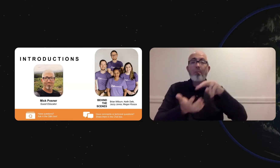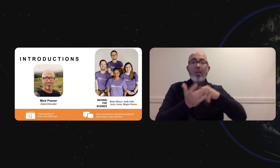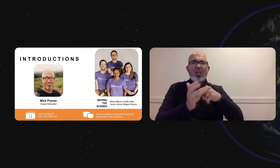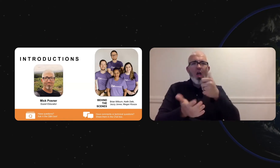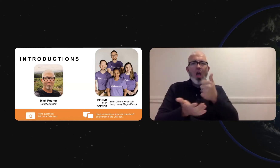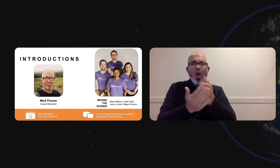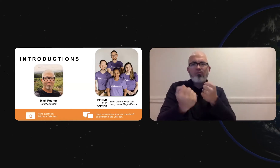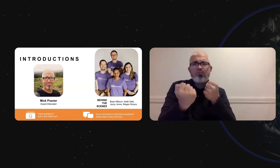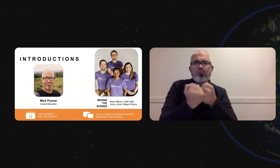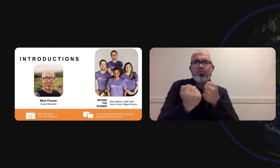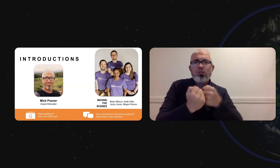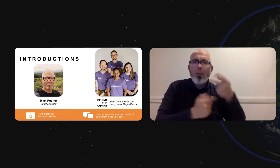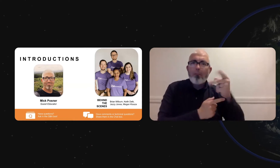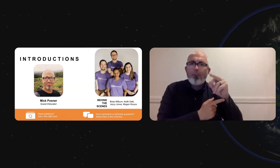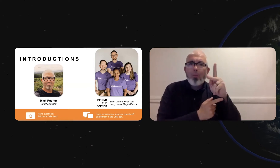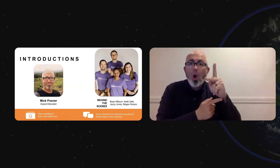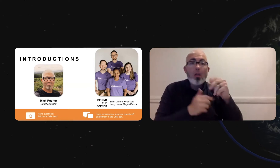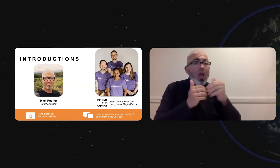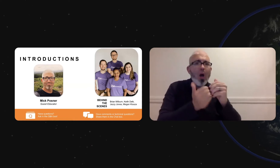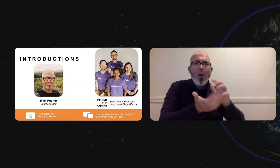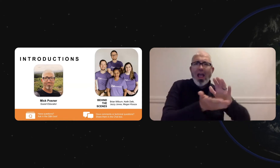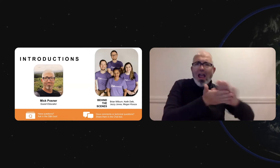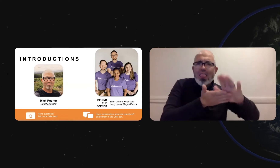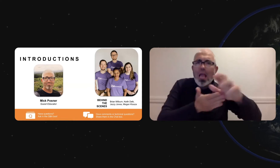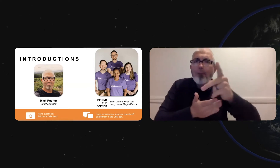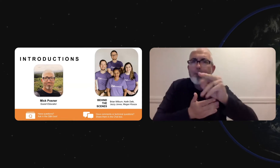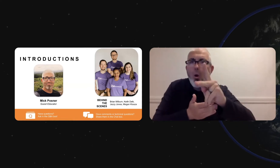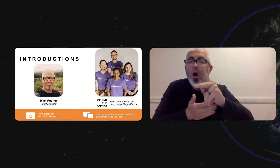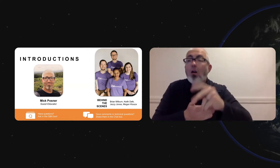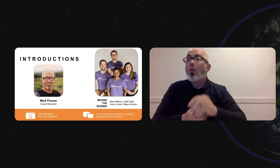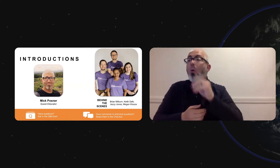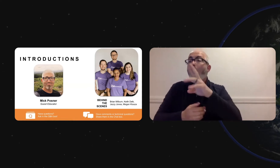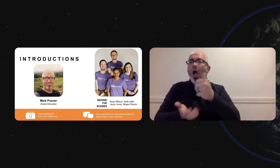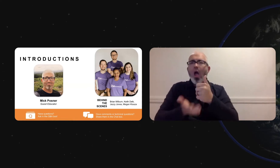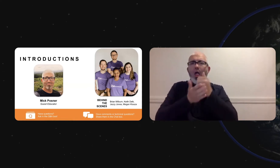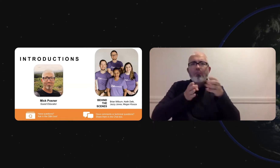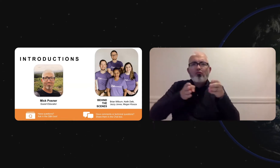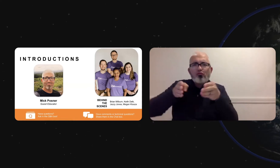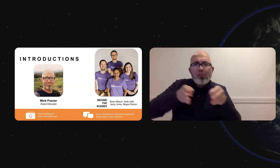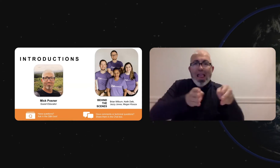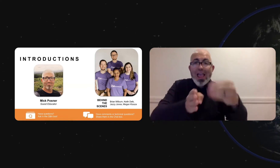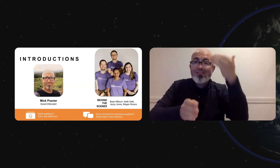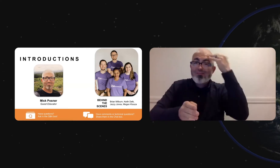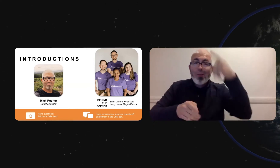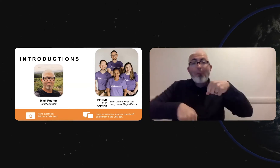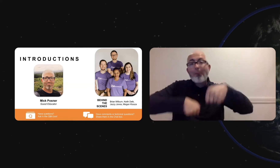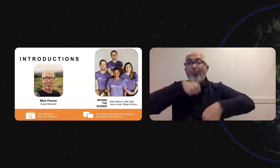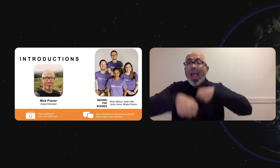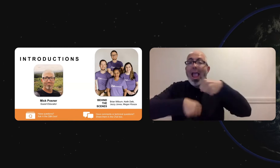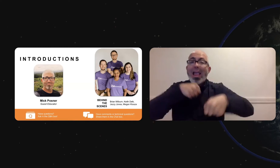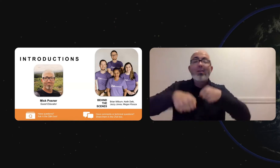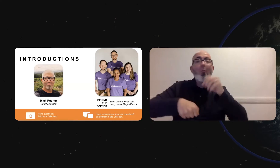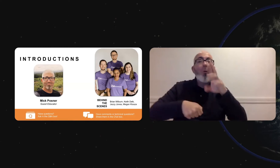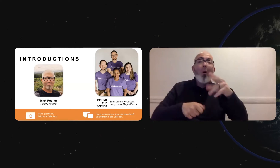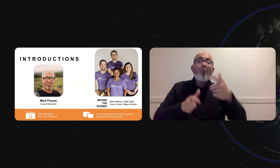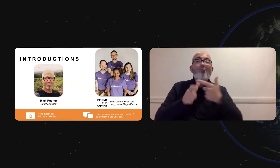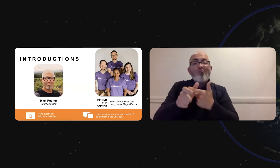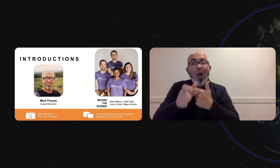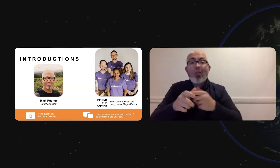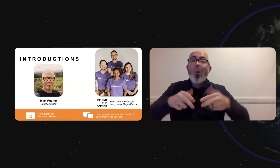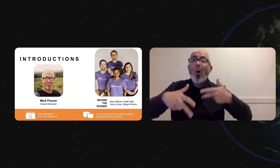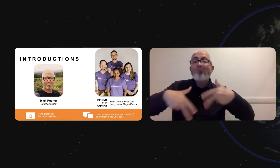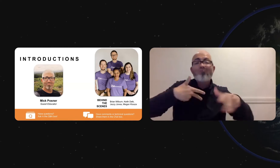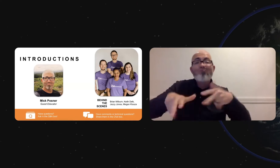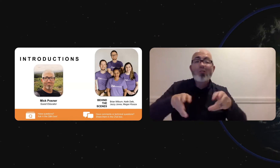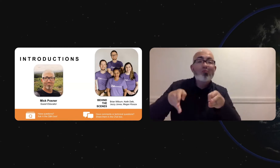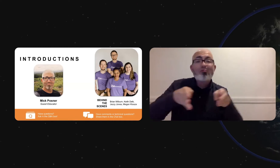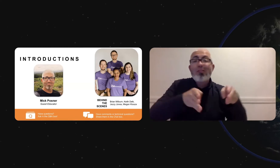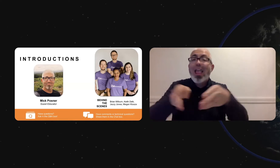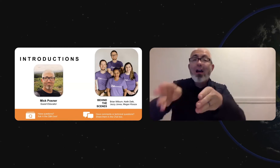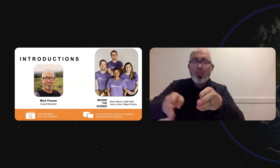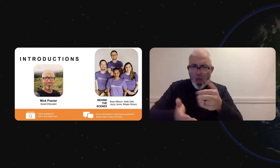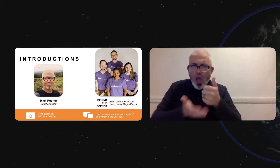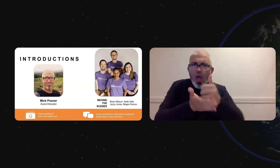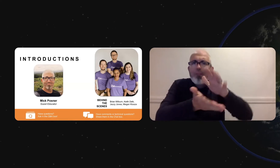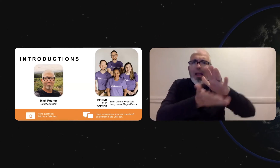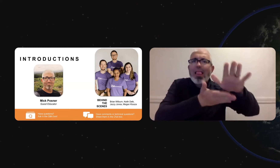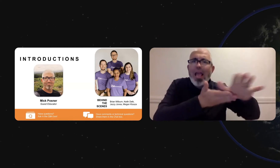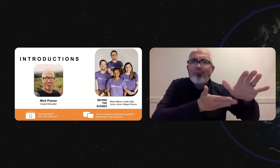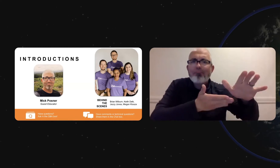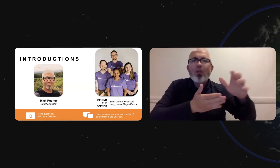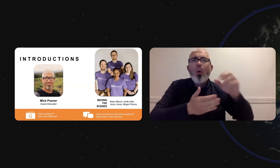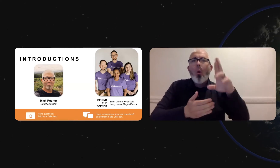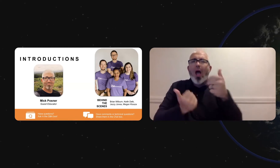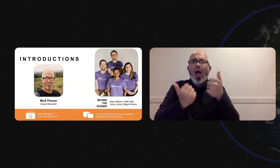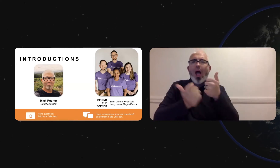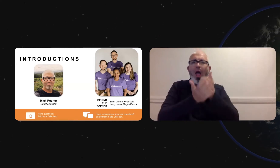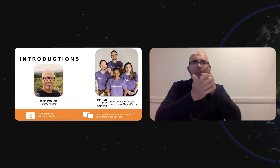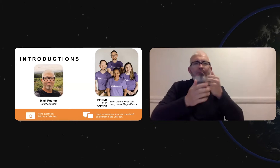That group of people was involved in cleaning, and helping with the maintenance and preservation